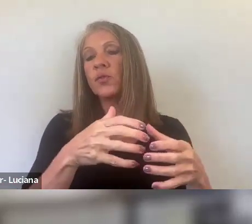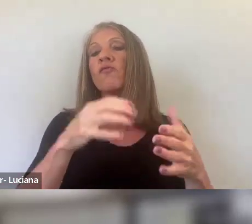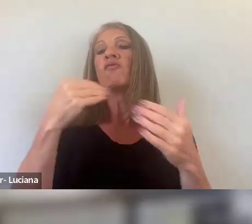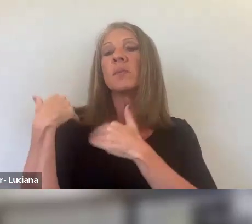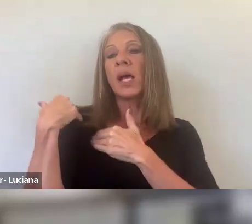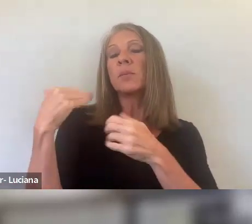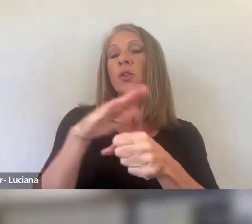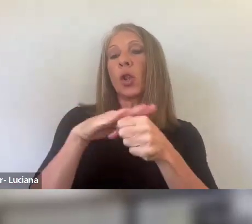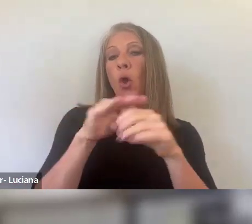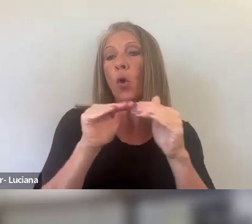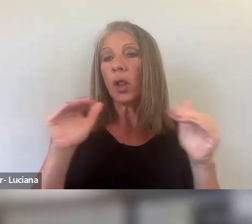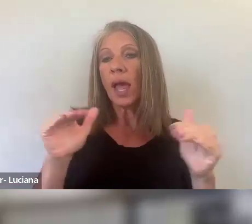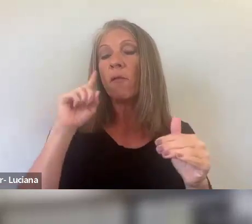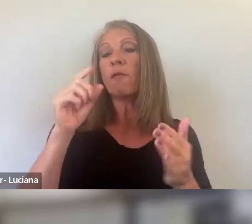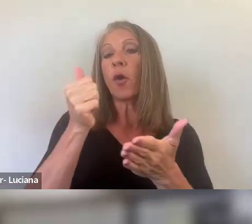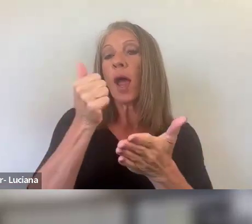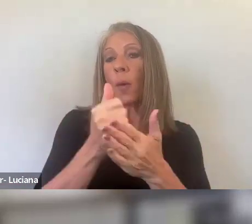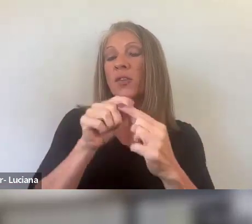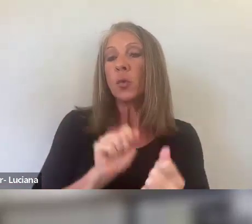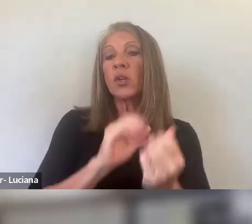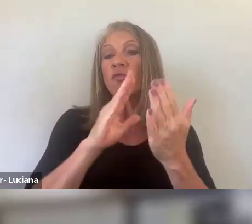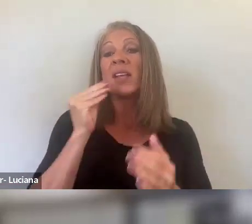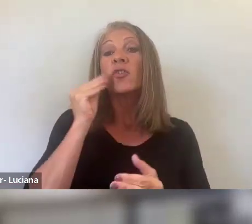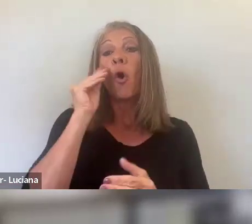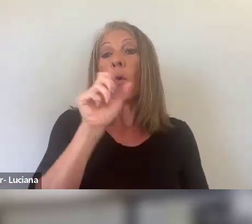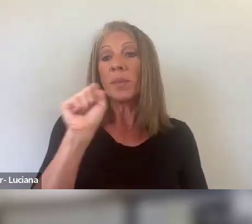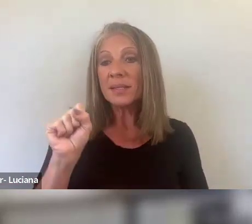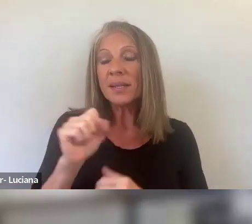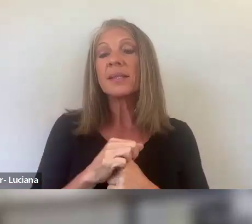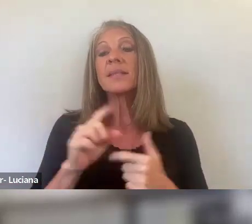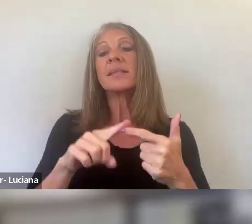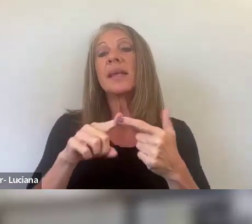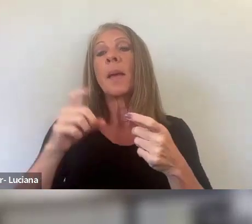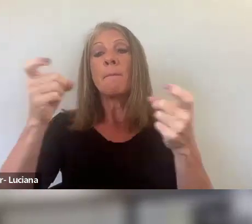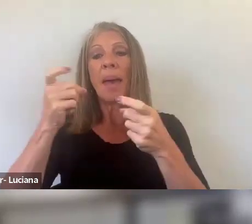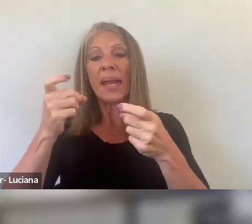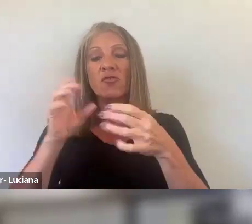for helping to address homelessness and manage coordinated entry systems